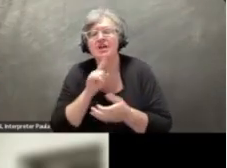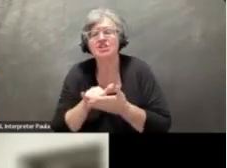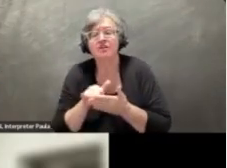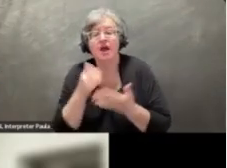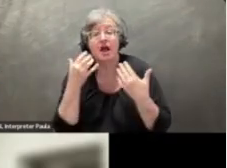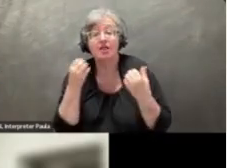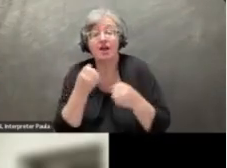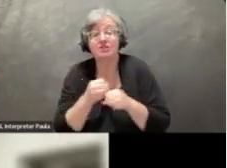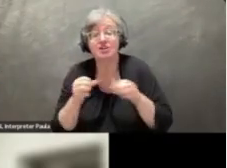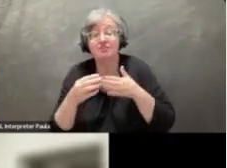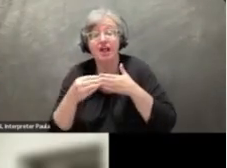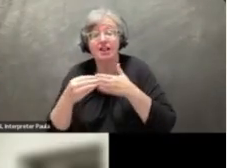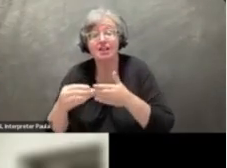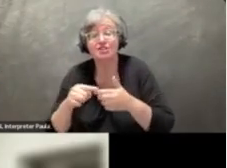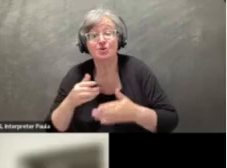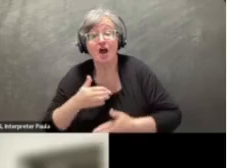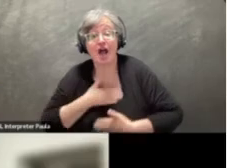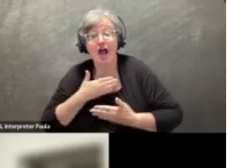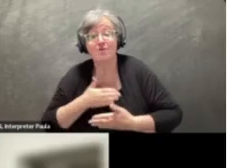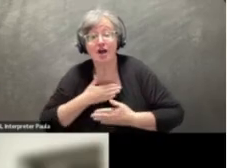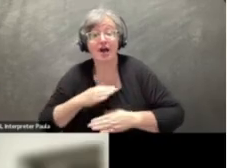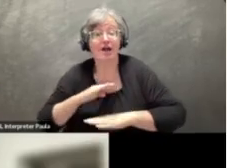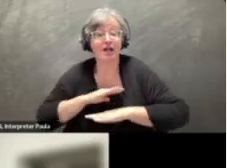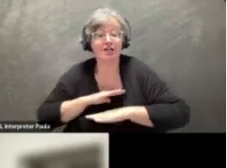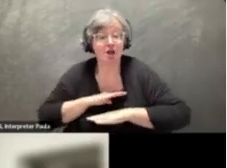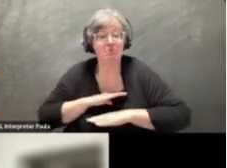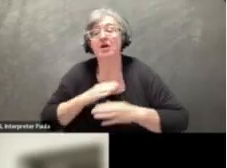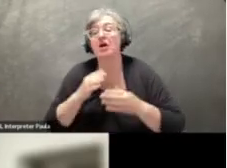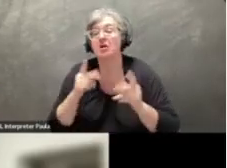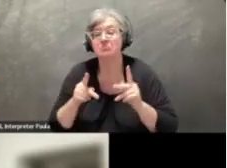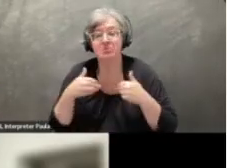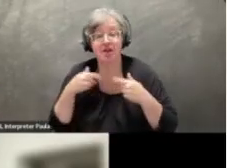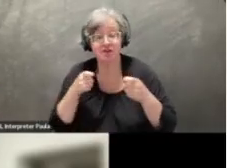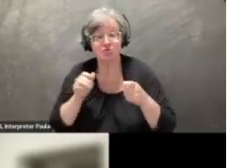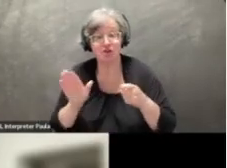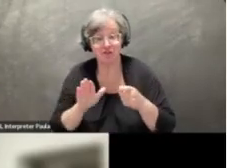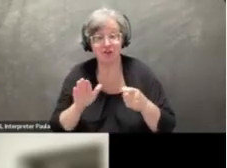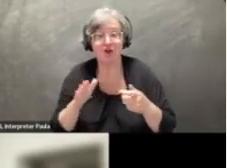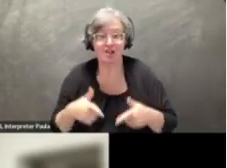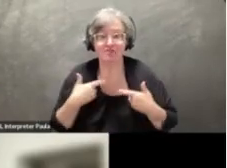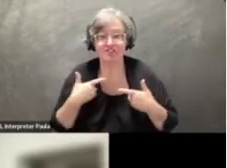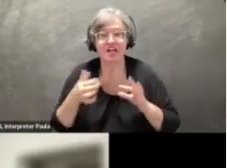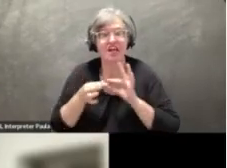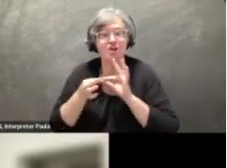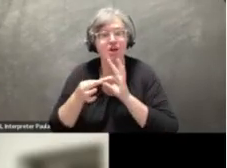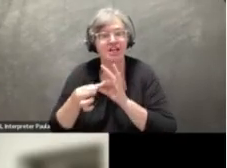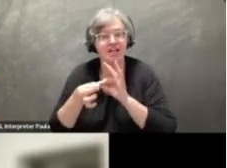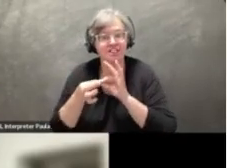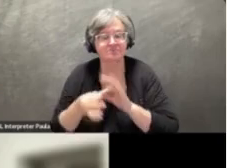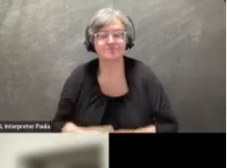is leading to happiness and contentment and people having control over their lives. They're connected. Alva,